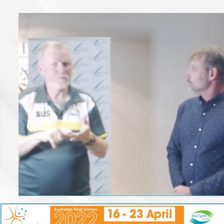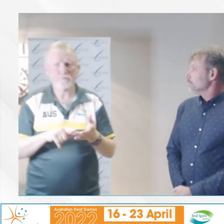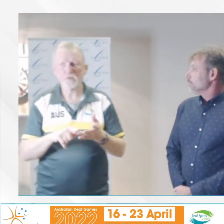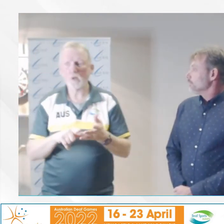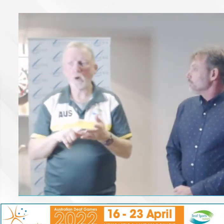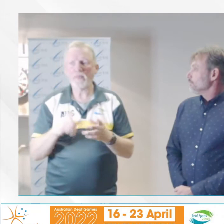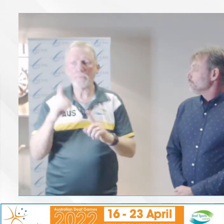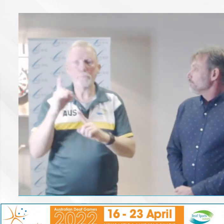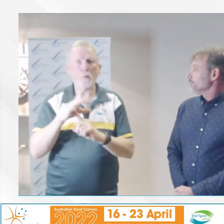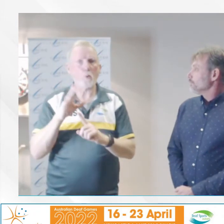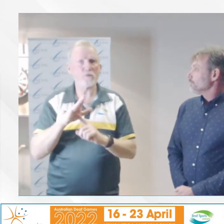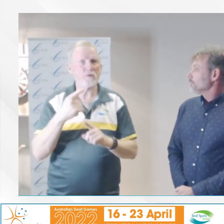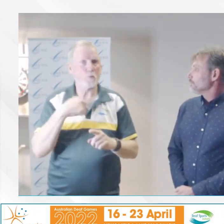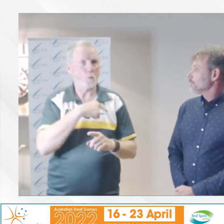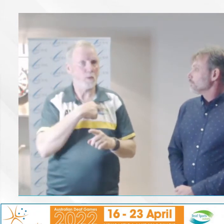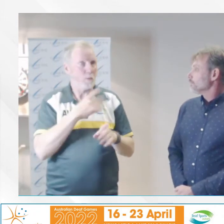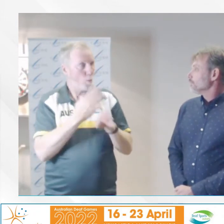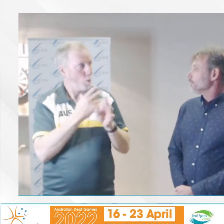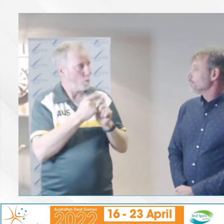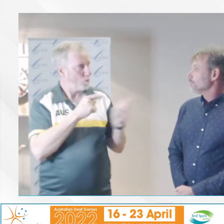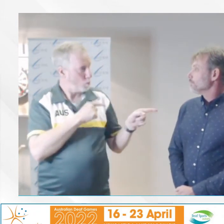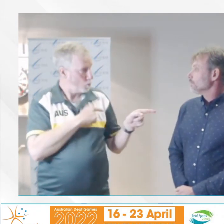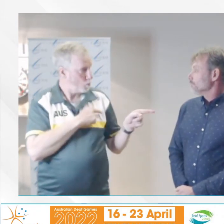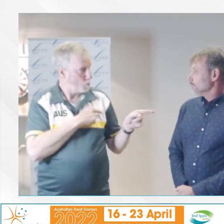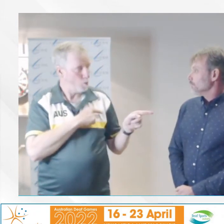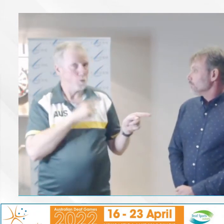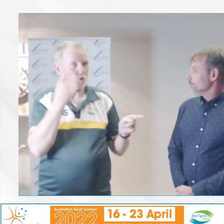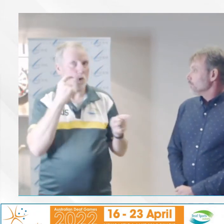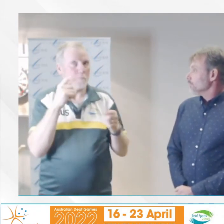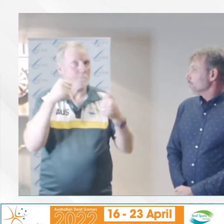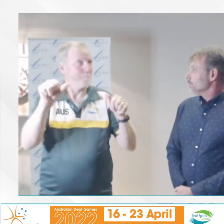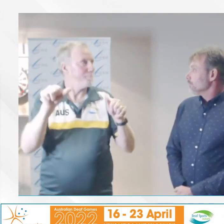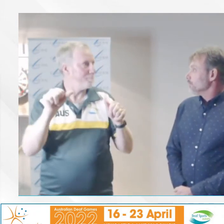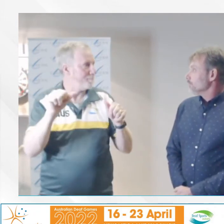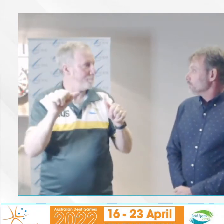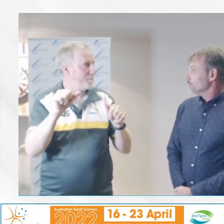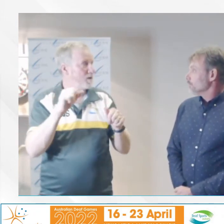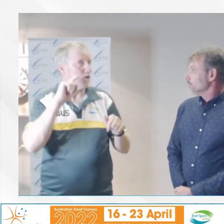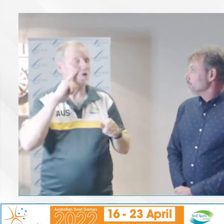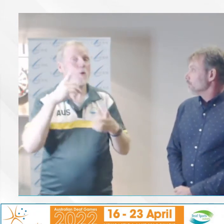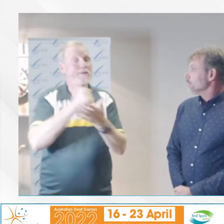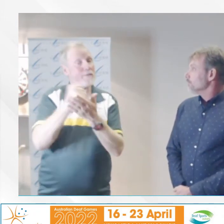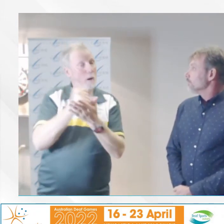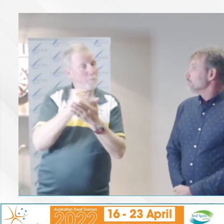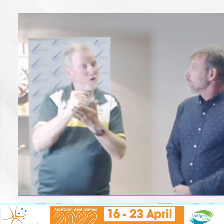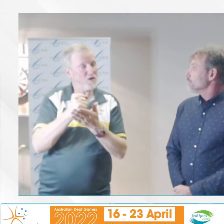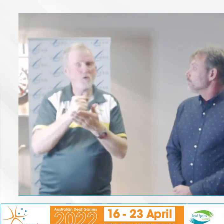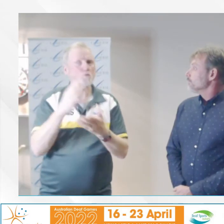newcastle to give surfing a go so we can chat with you and see how we can make that work